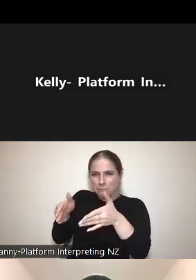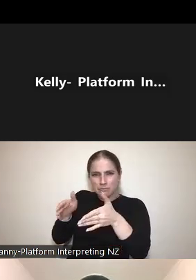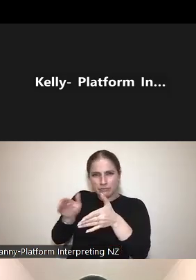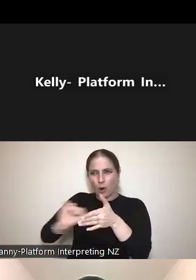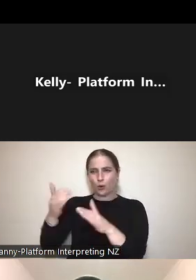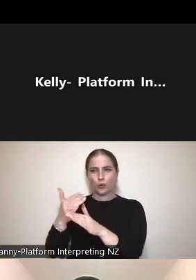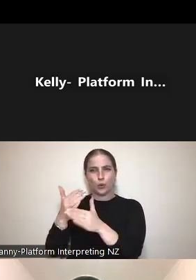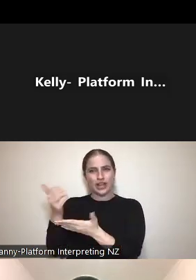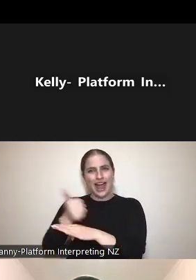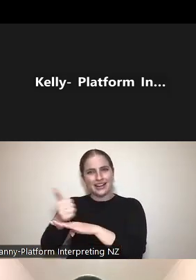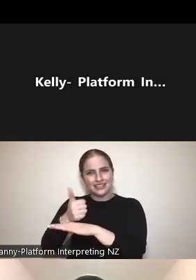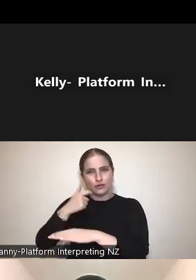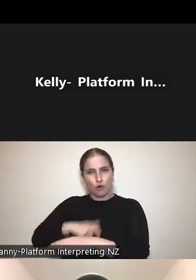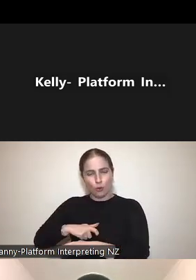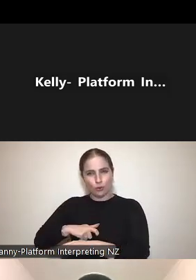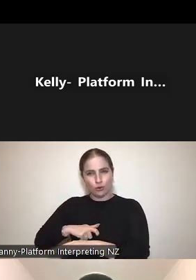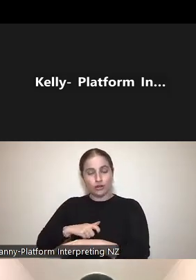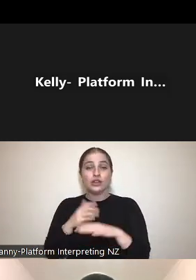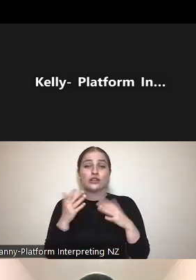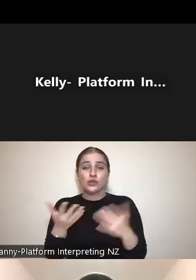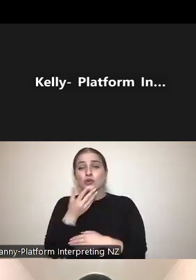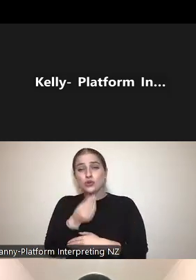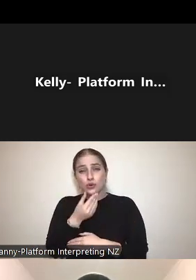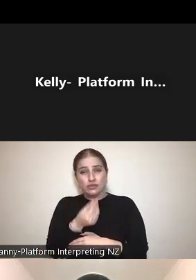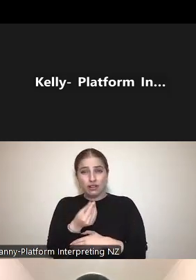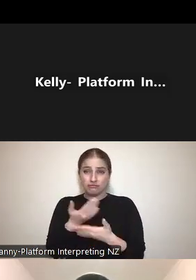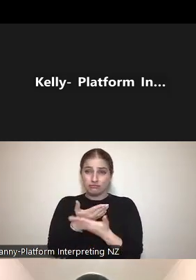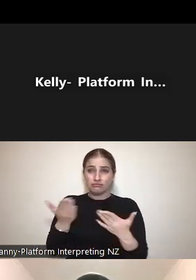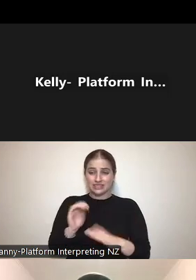So it's useful to have a process for accessibility check-ins or questions,